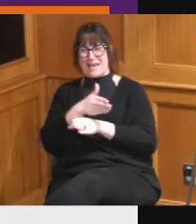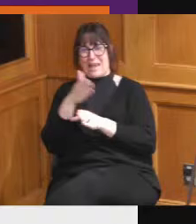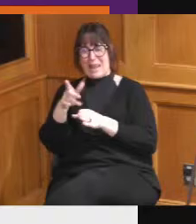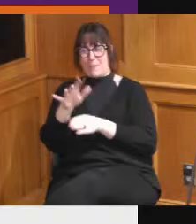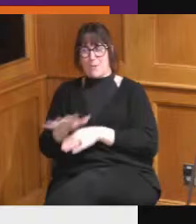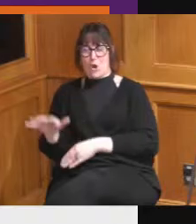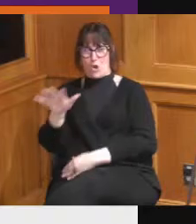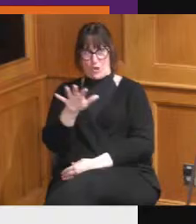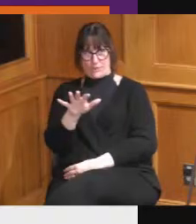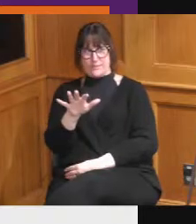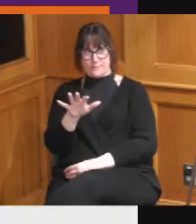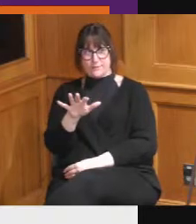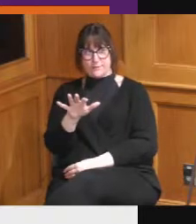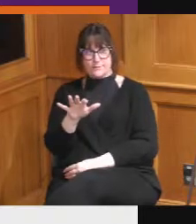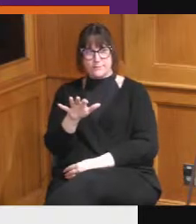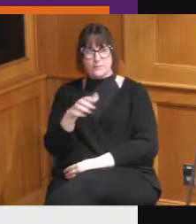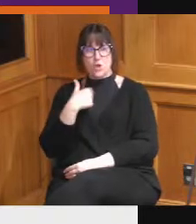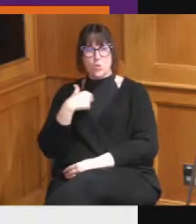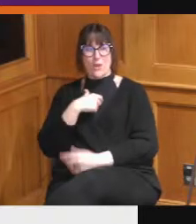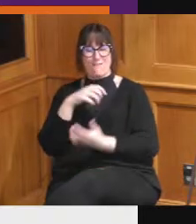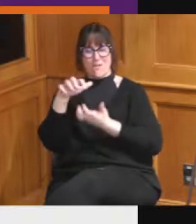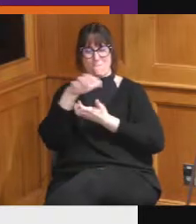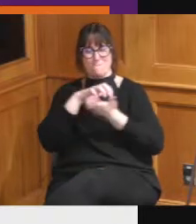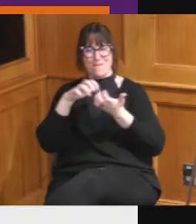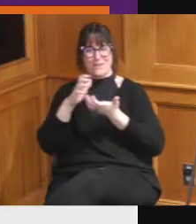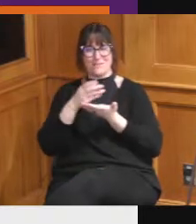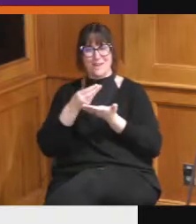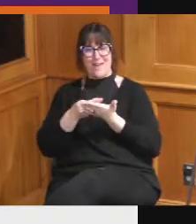have succeeded with some interesting mixed income projects one of the things that I want to note